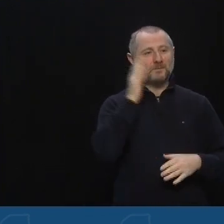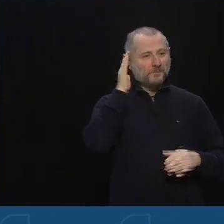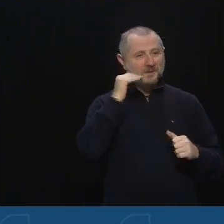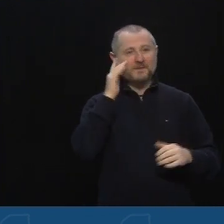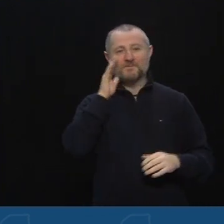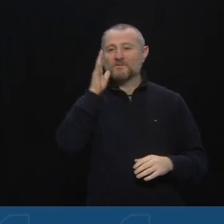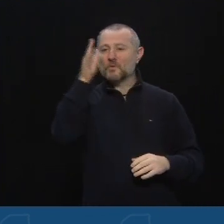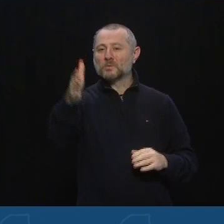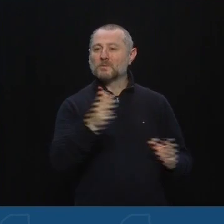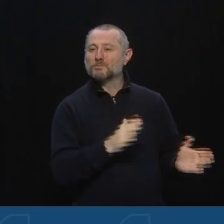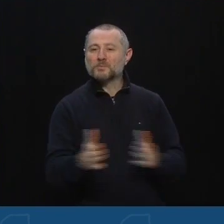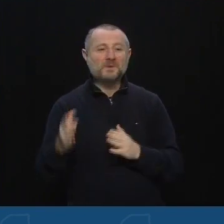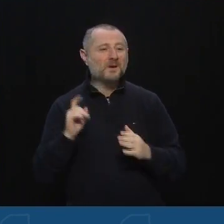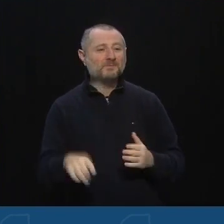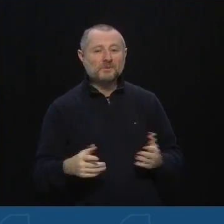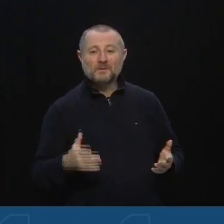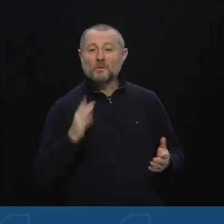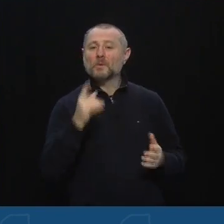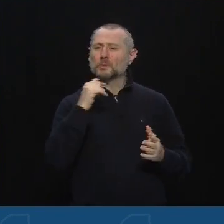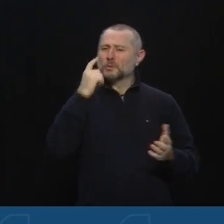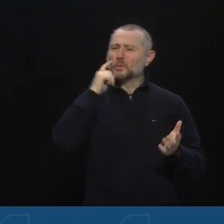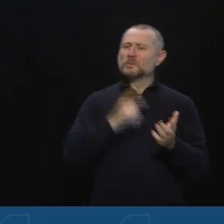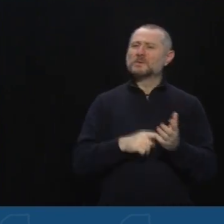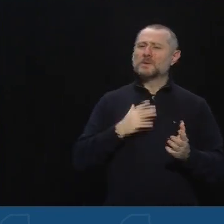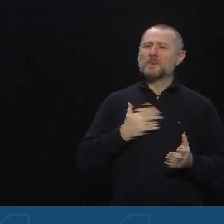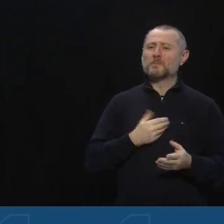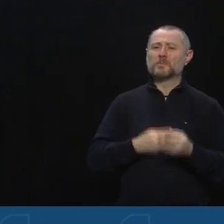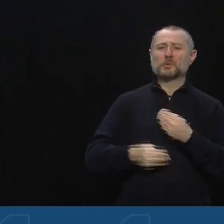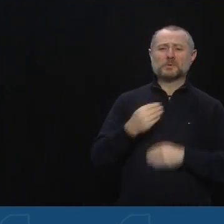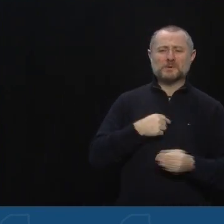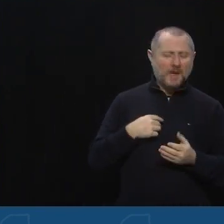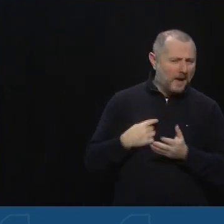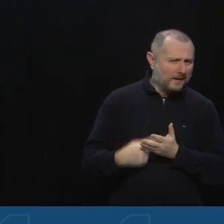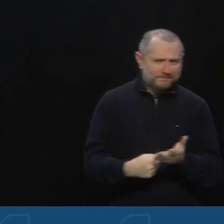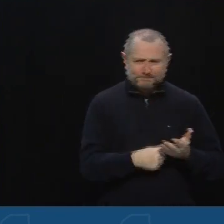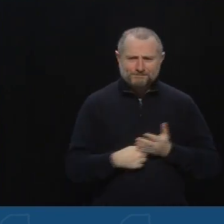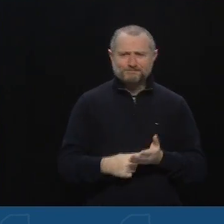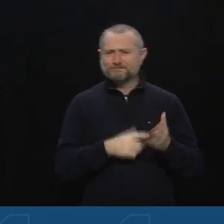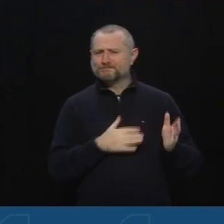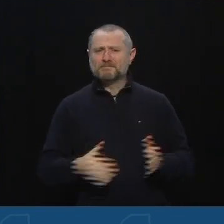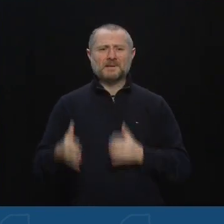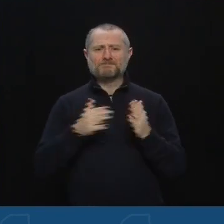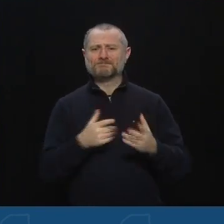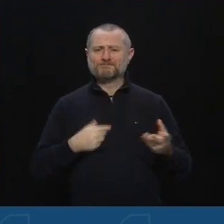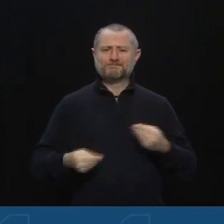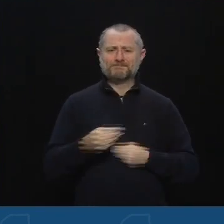HEALTHCARE. THE CONEY ISLAND WORKERS AND ANTS ICIPATING THE FUTURE AND THAT